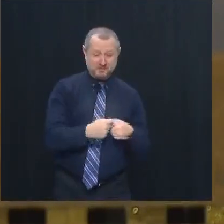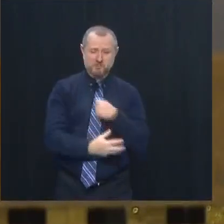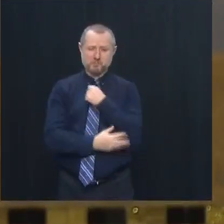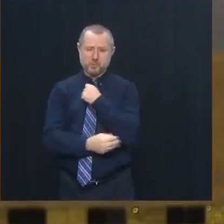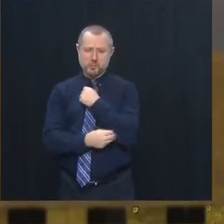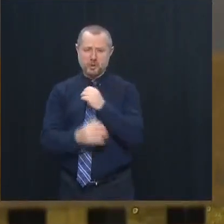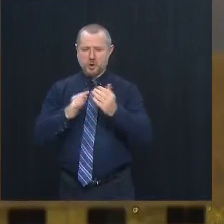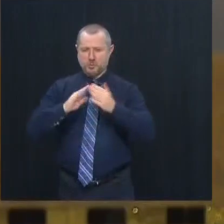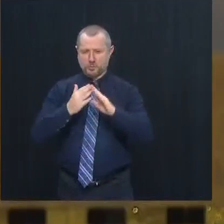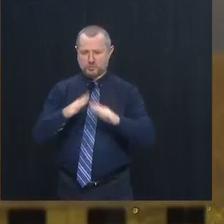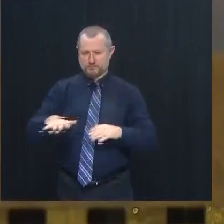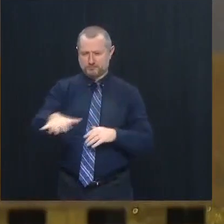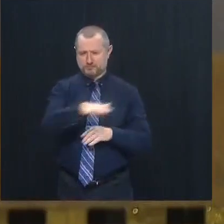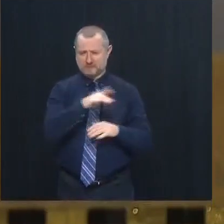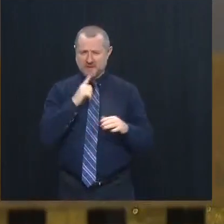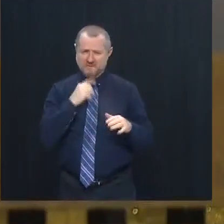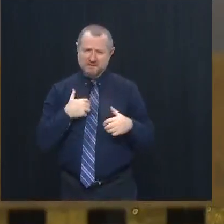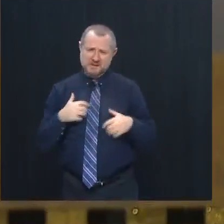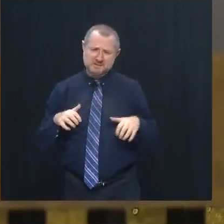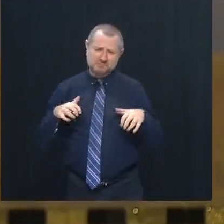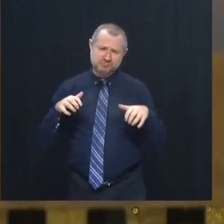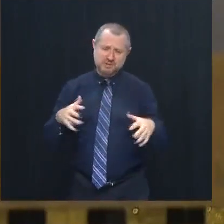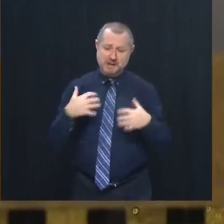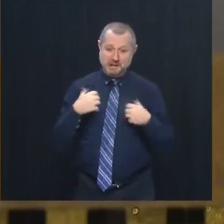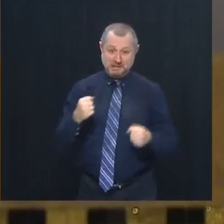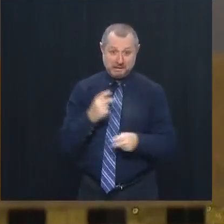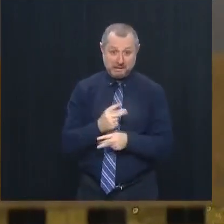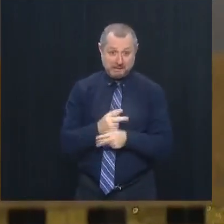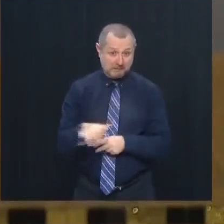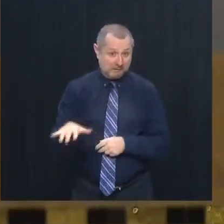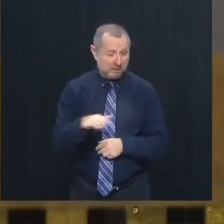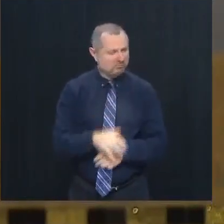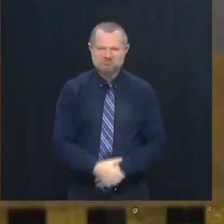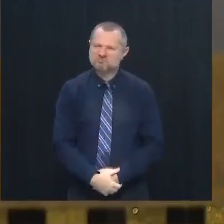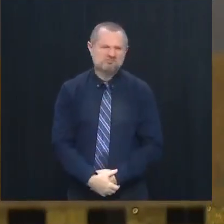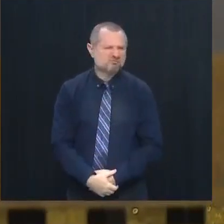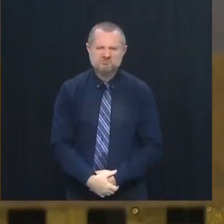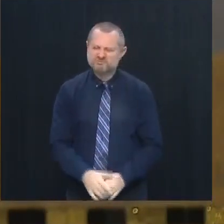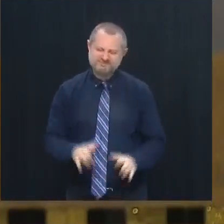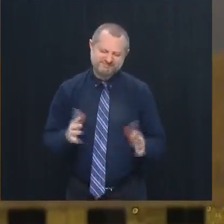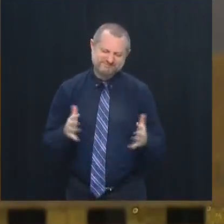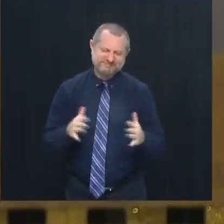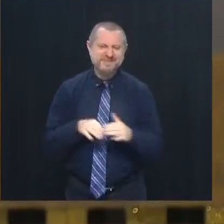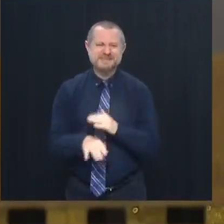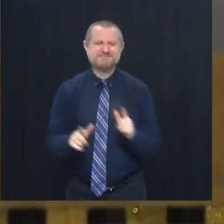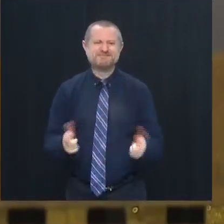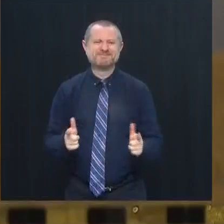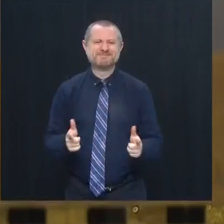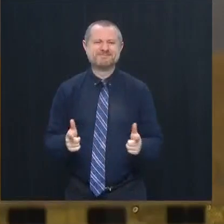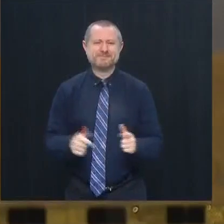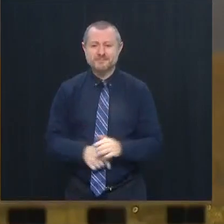BUT HOLD ON. WE KNOW THAT OUR BLACK, BROWN AND POORER COMMUNITIES HAVE